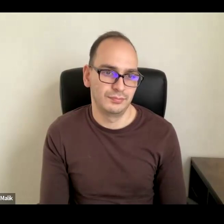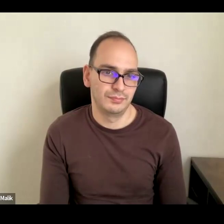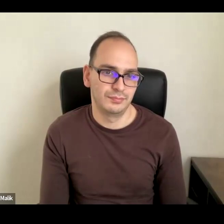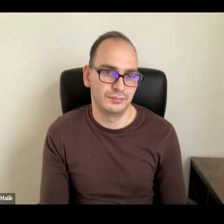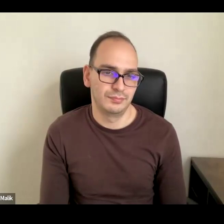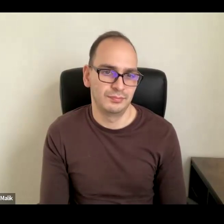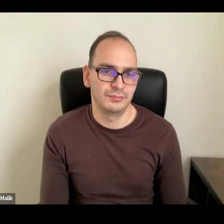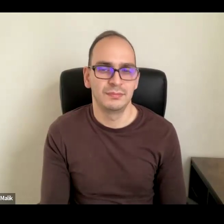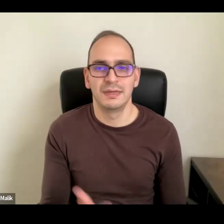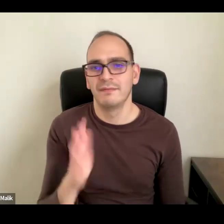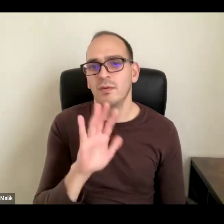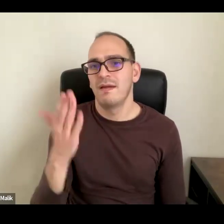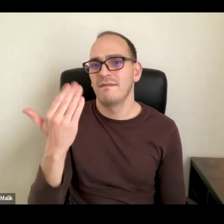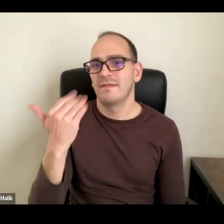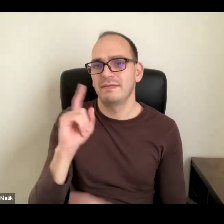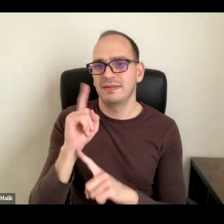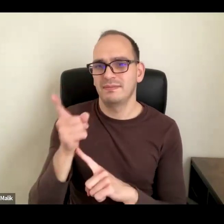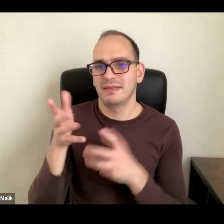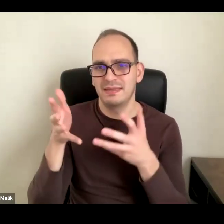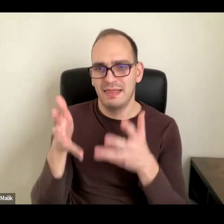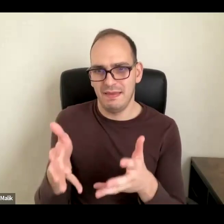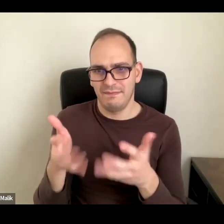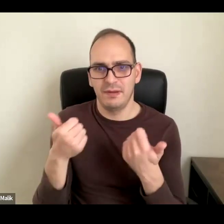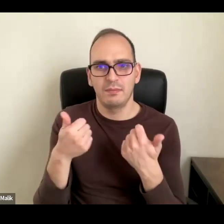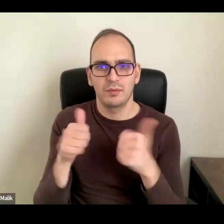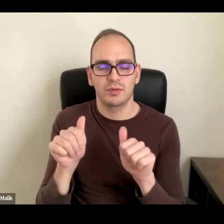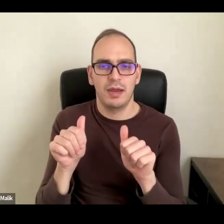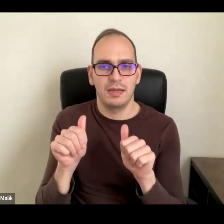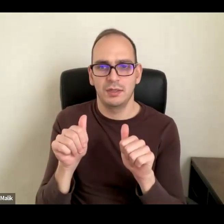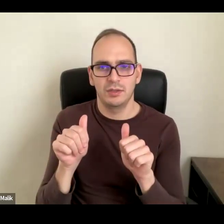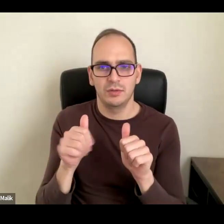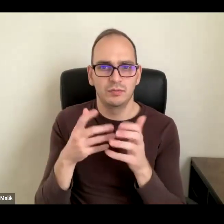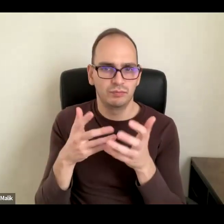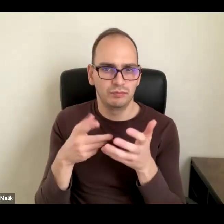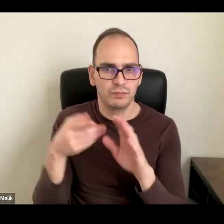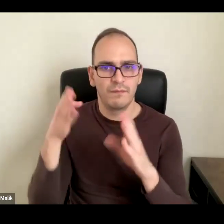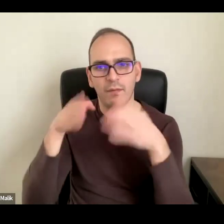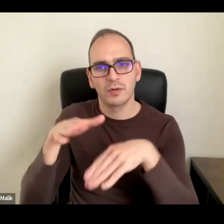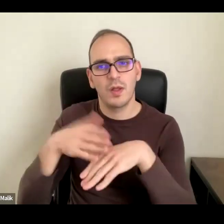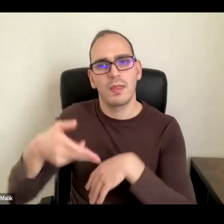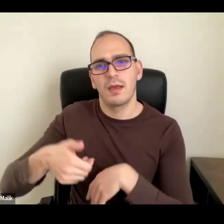We have about 15 minutes left, so I'm going to try to hit the highest voted questions because I